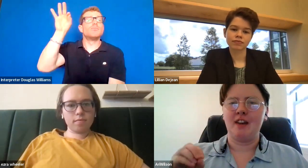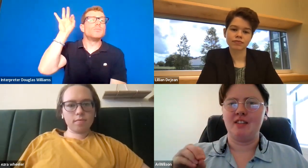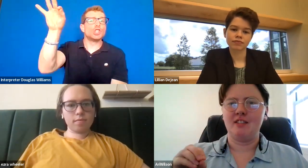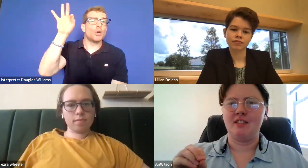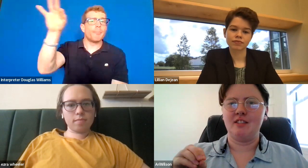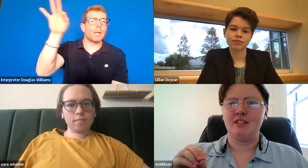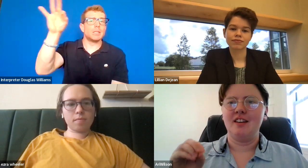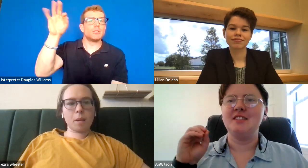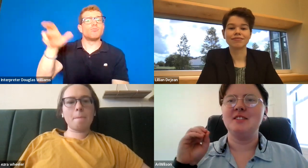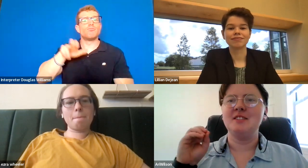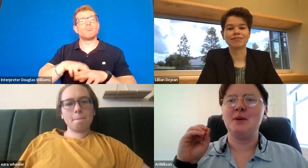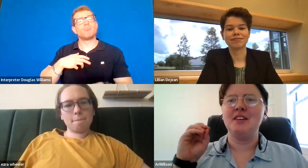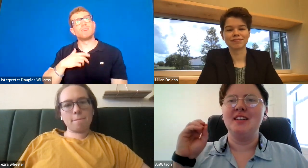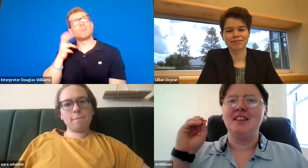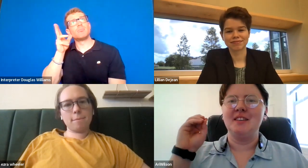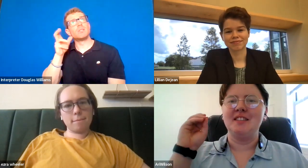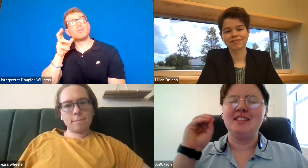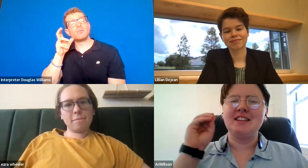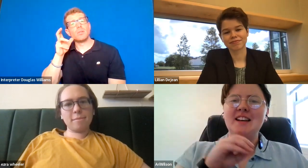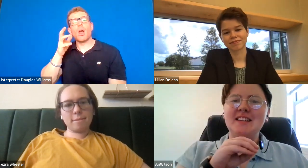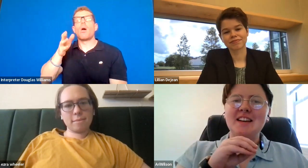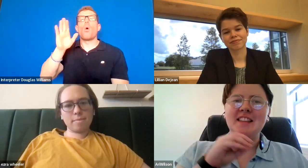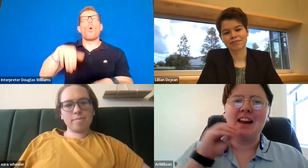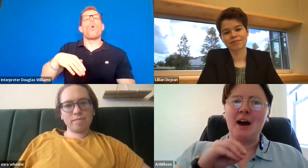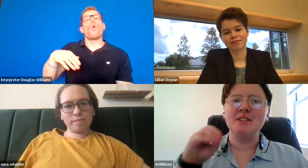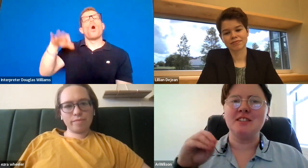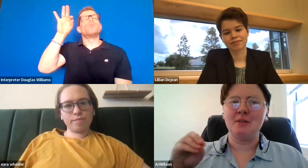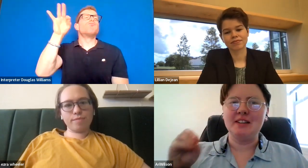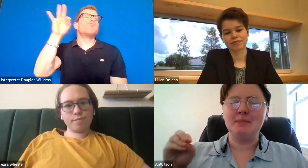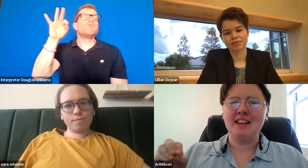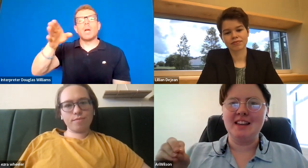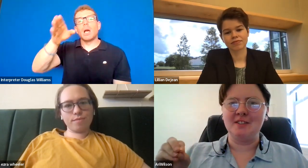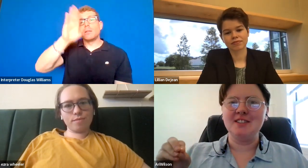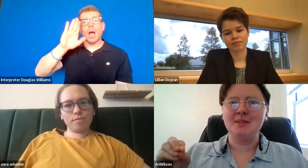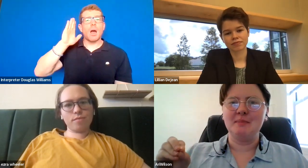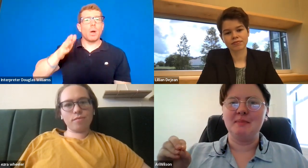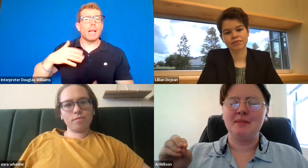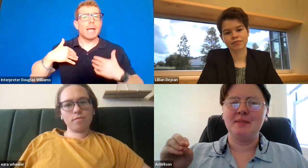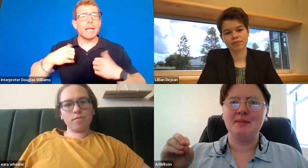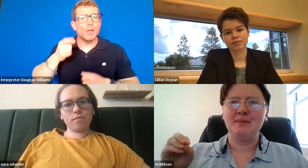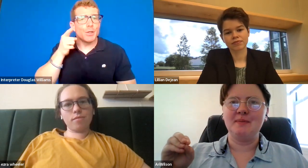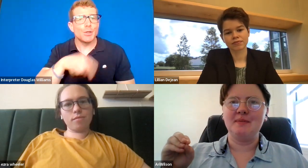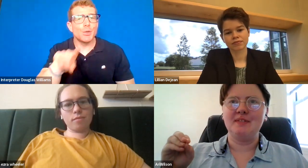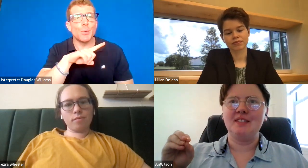You didn't have enough faith and so this idea that I was not going to healed.